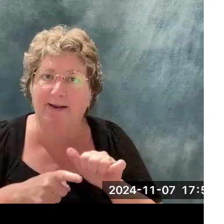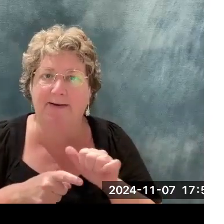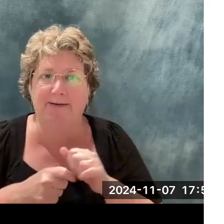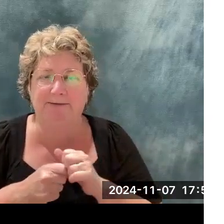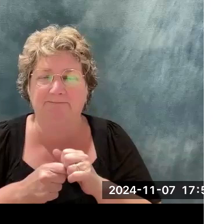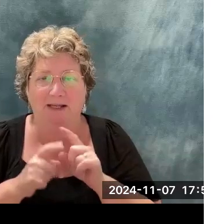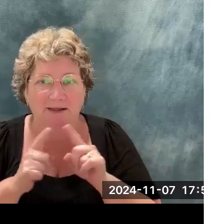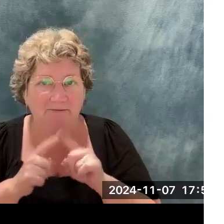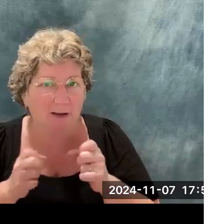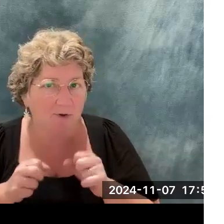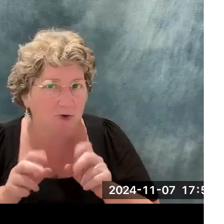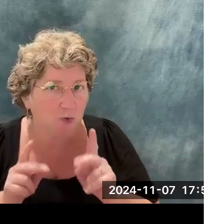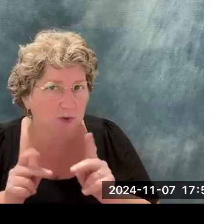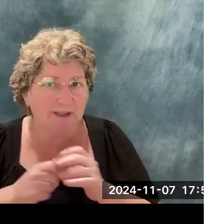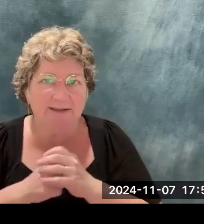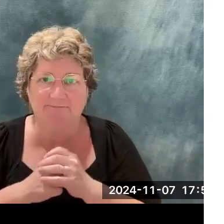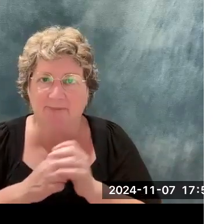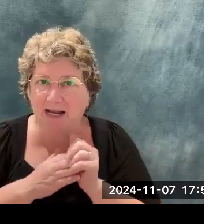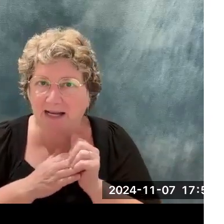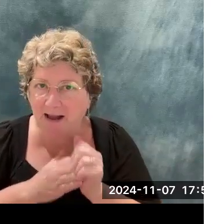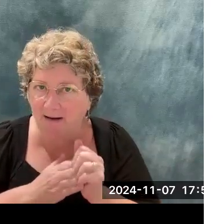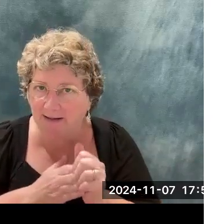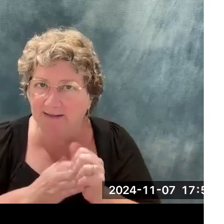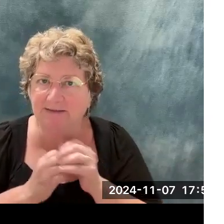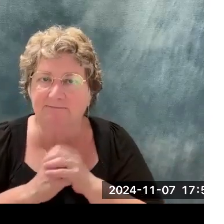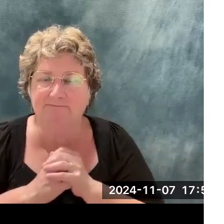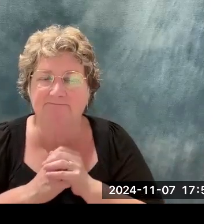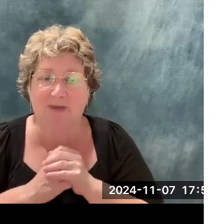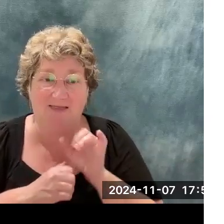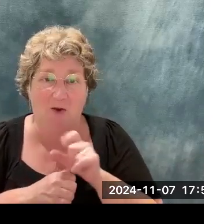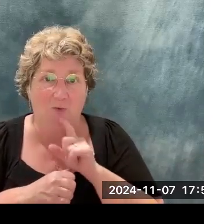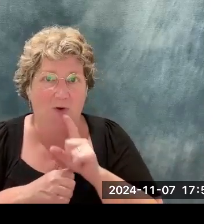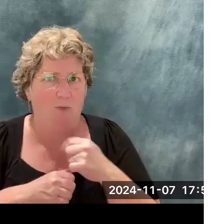guidance. They are a wealth of information. And